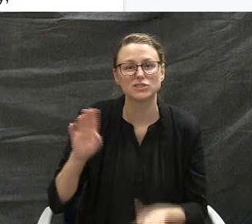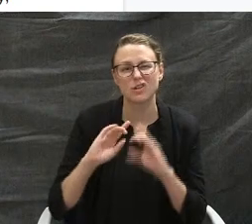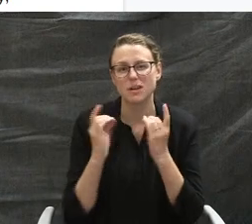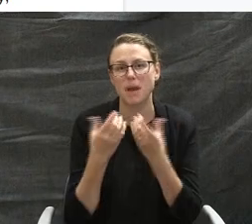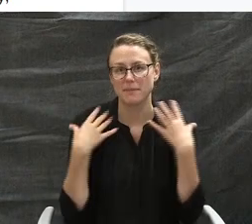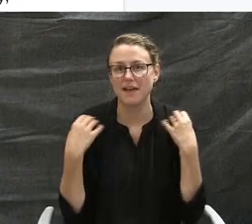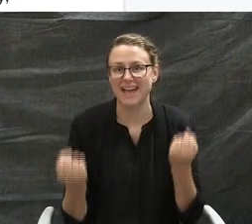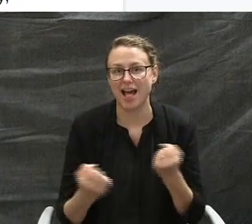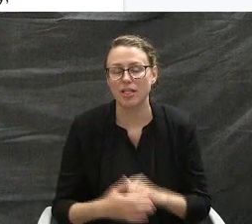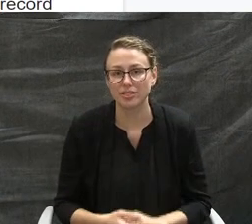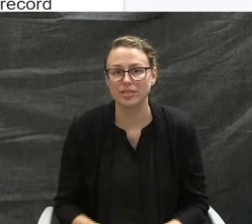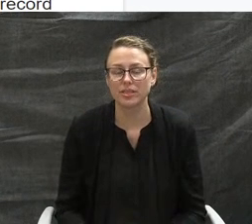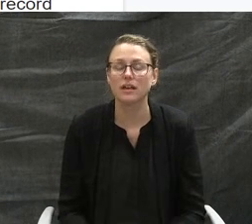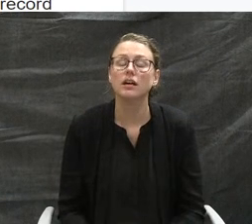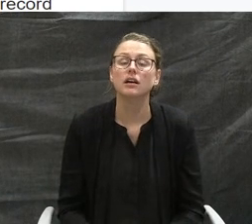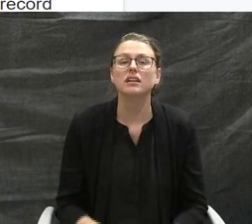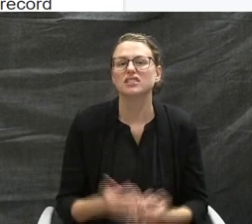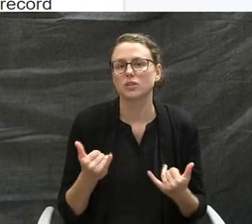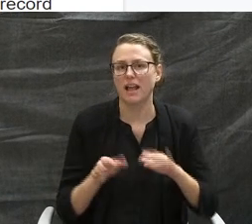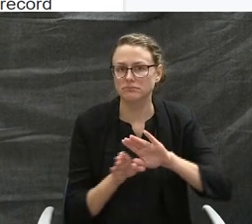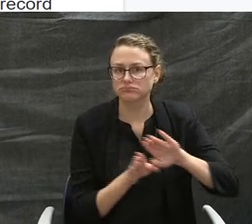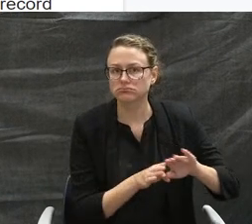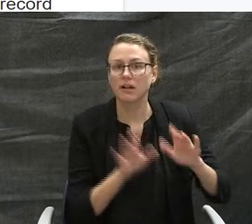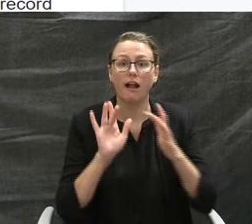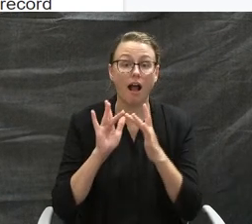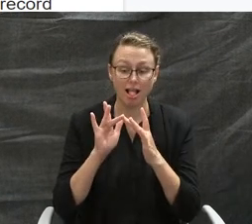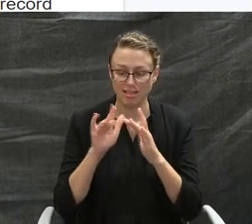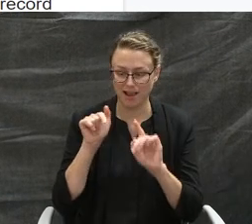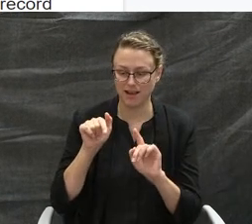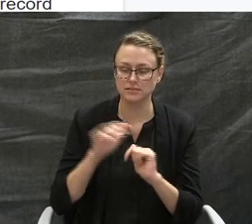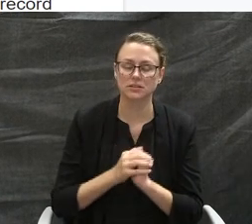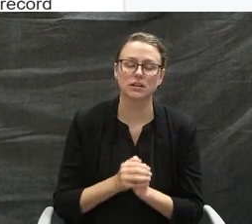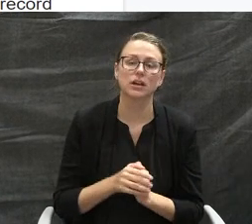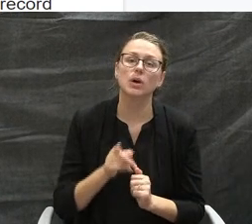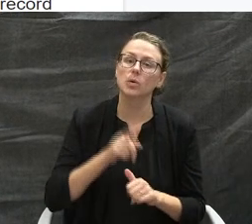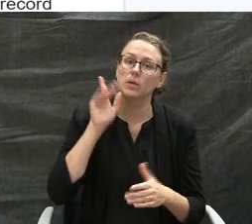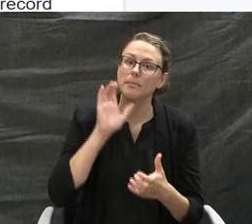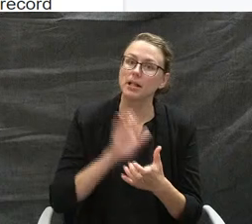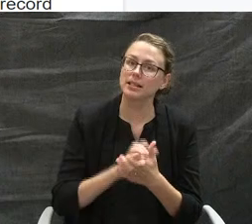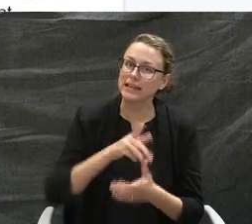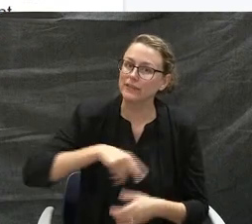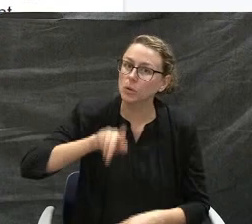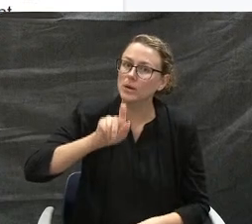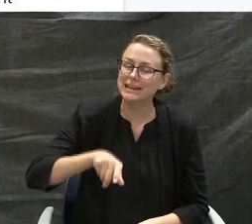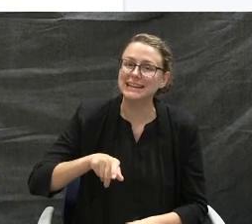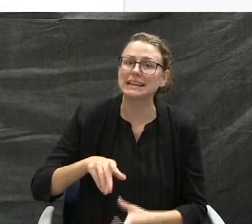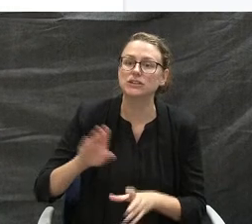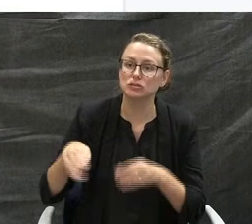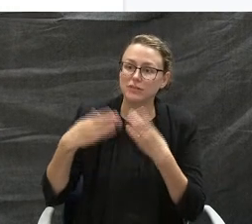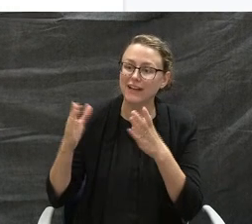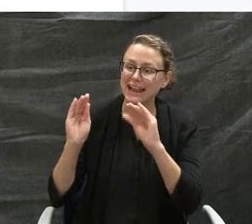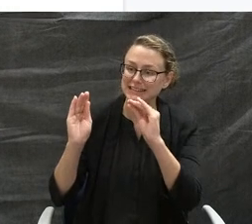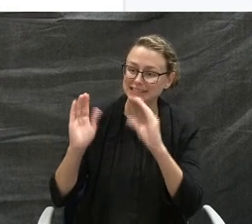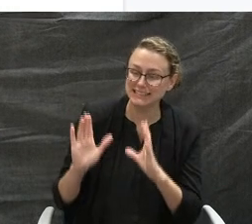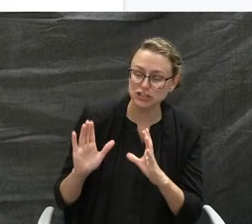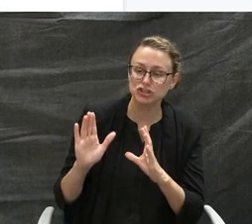moving on to the online experience, we believe that we really do need to give teachers that choice of autonomy as to